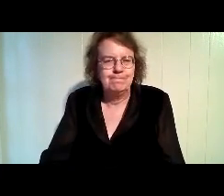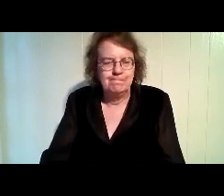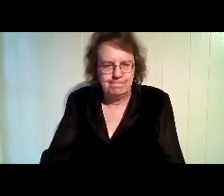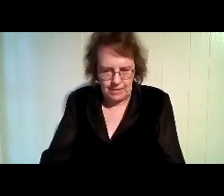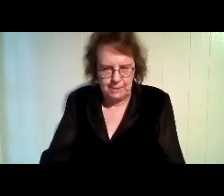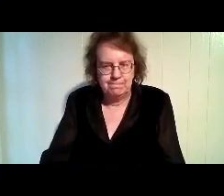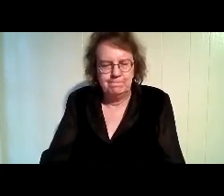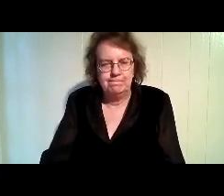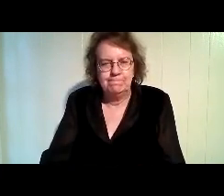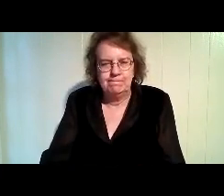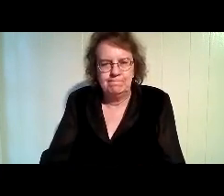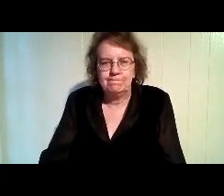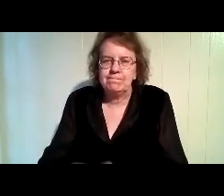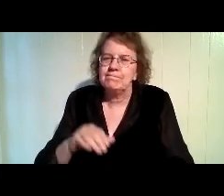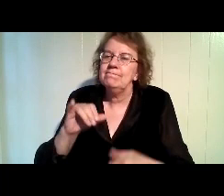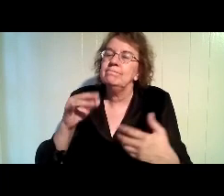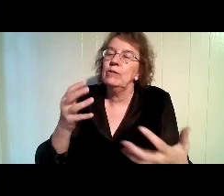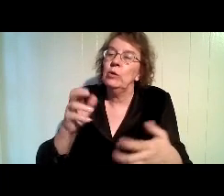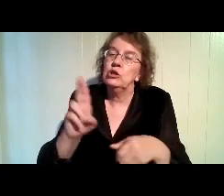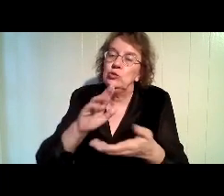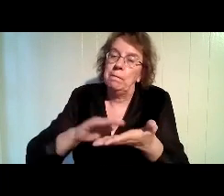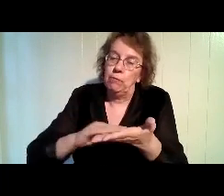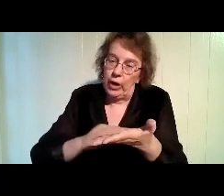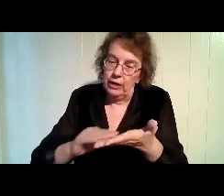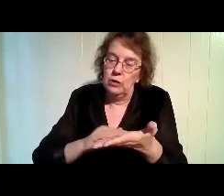If you do want to use Braille, we actually do have the